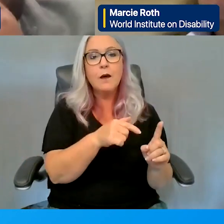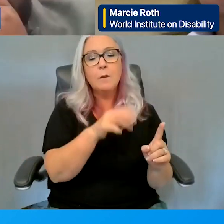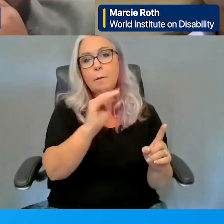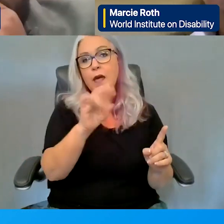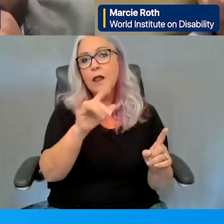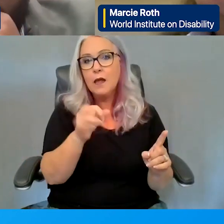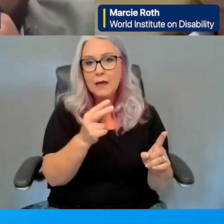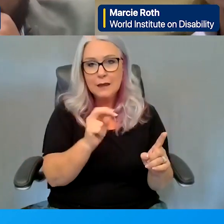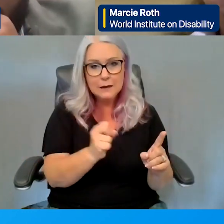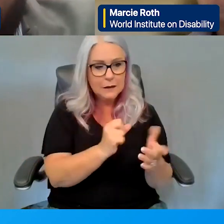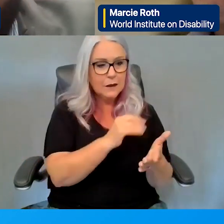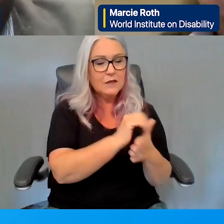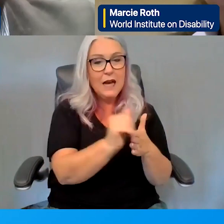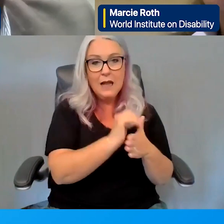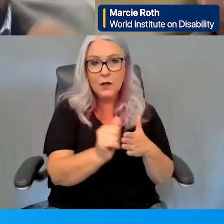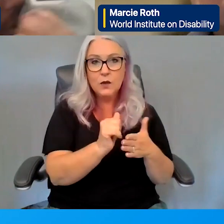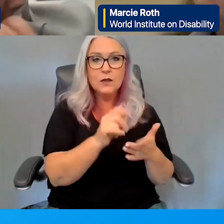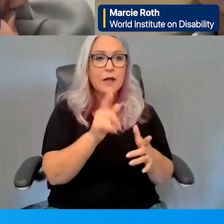dollars that go to every state,